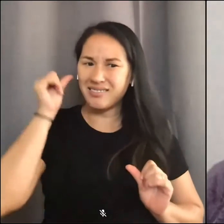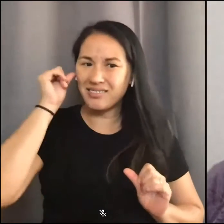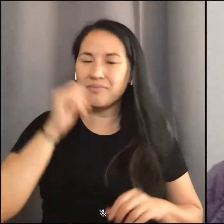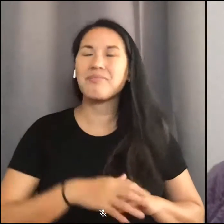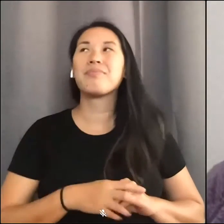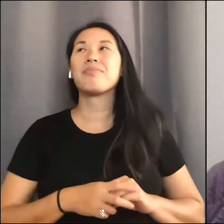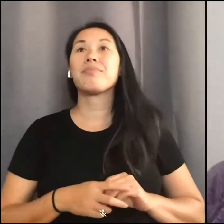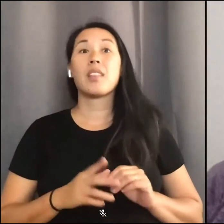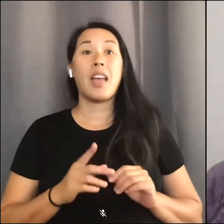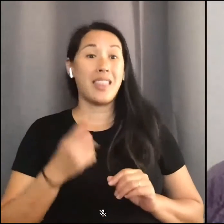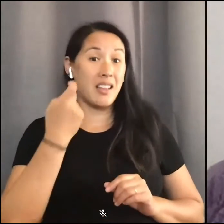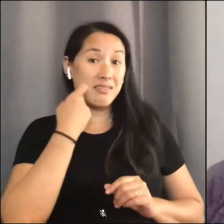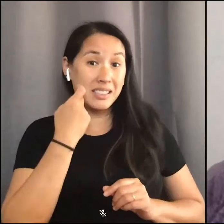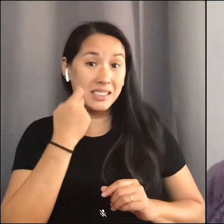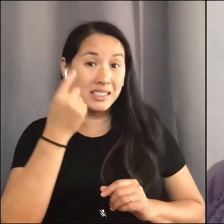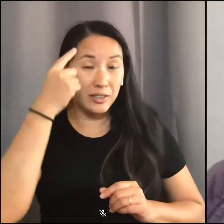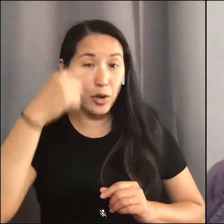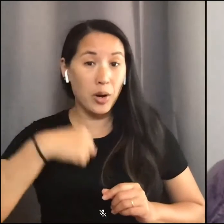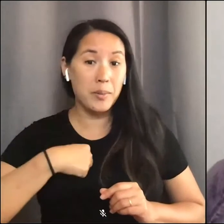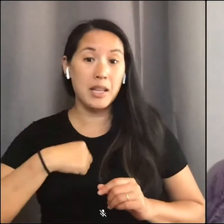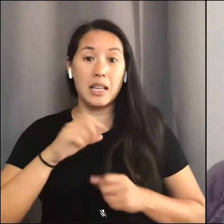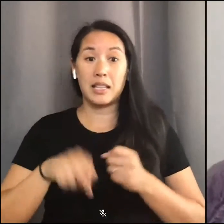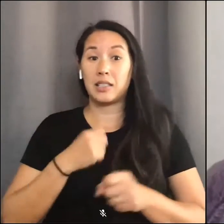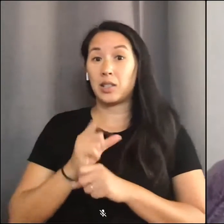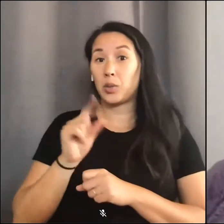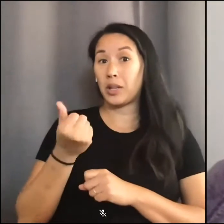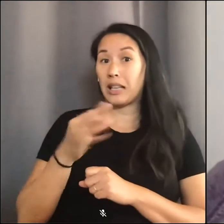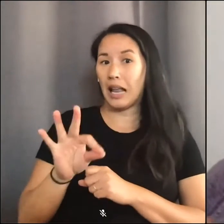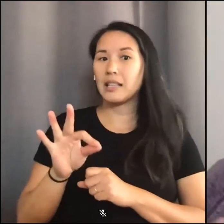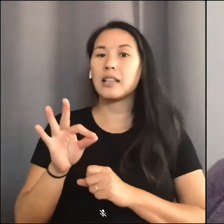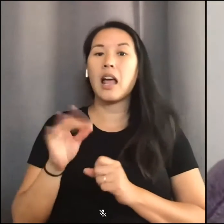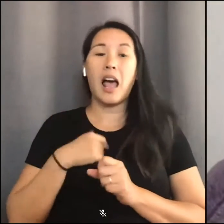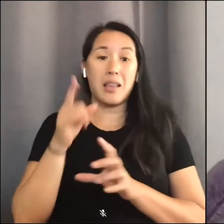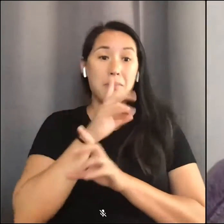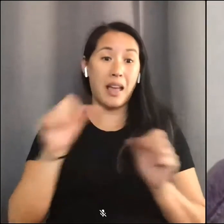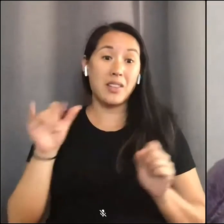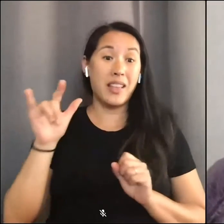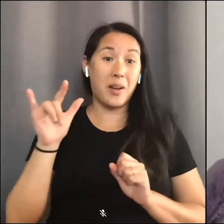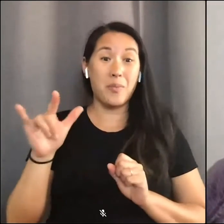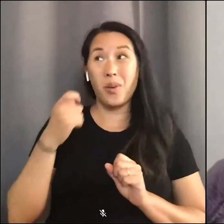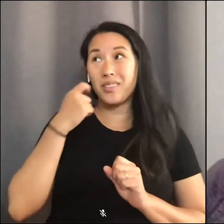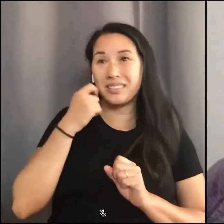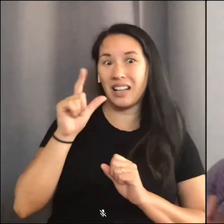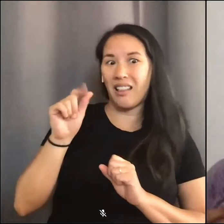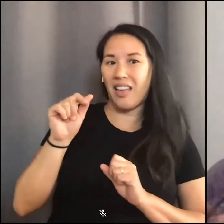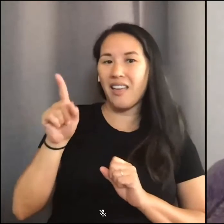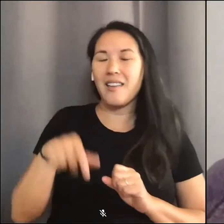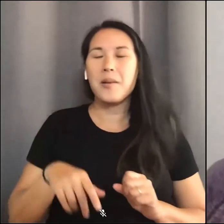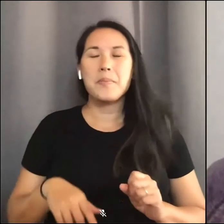then more recently for me in 2019 i passed out in the airport in los angeles um and in the emergency